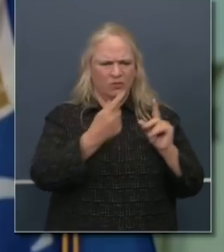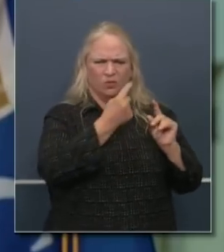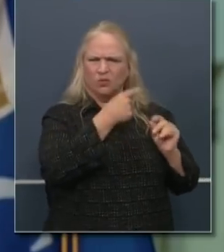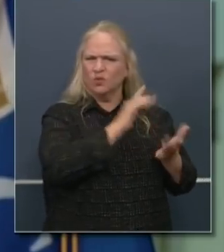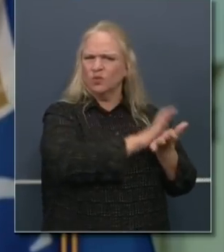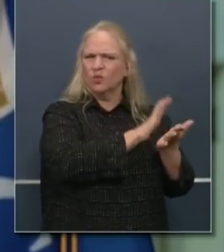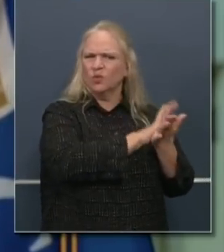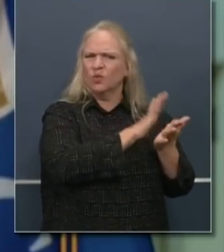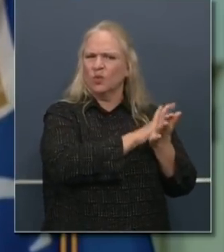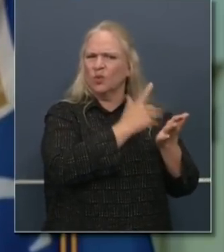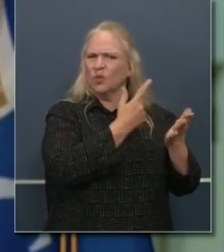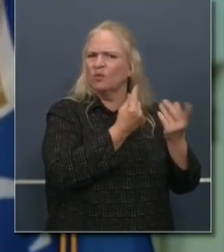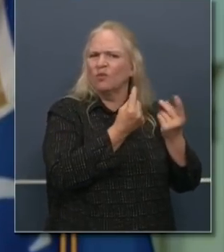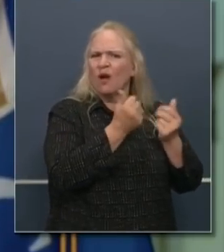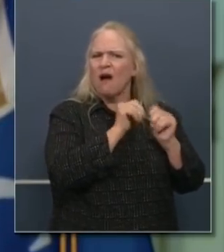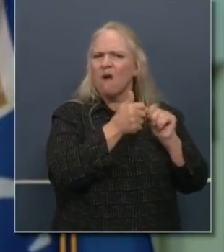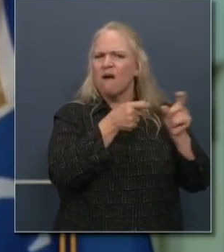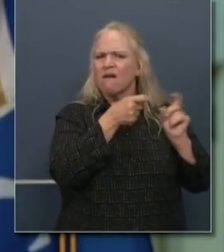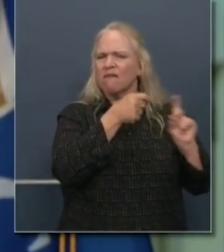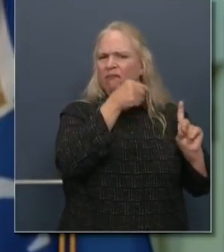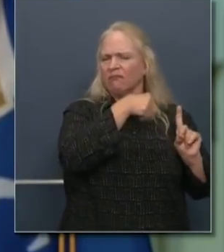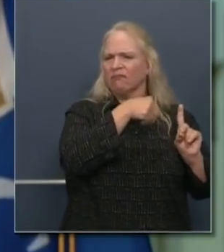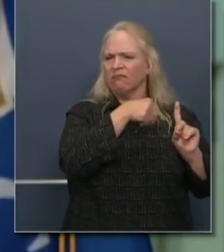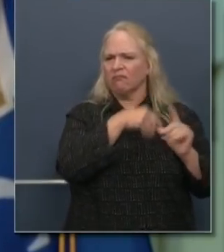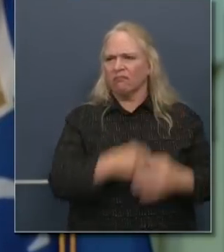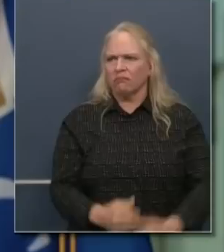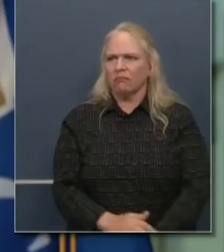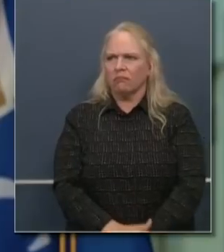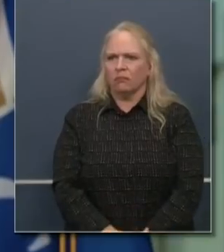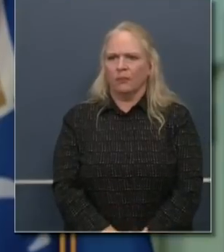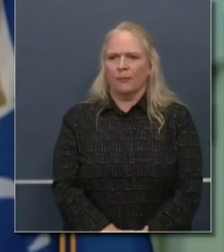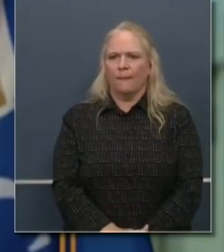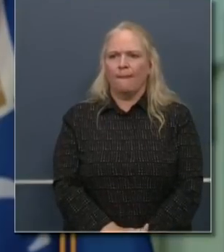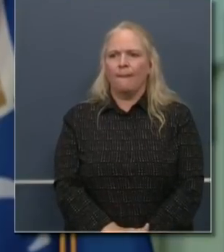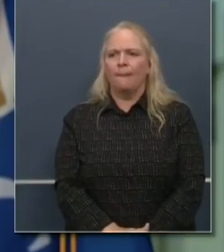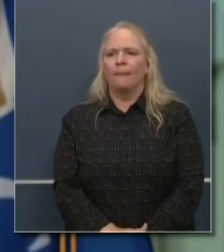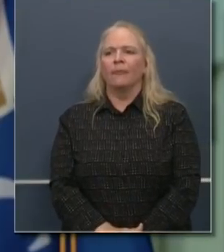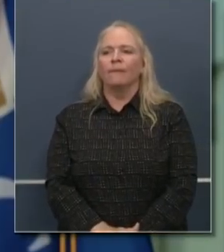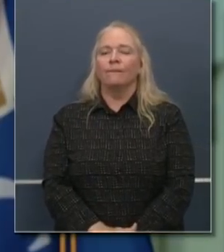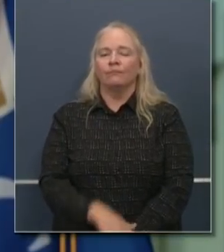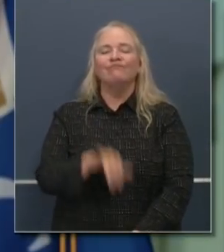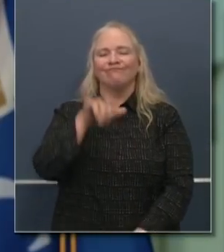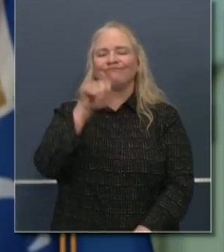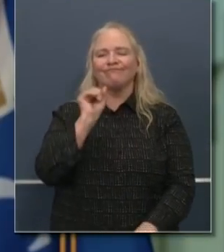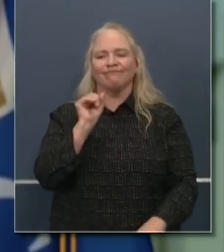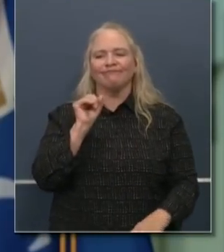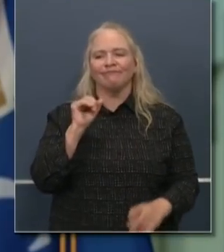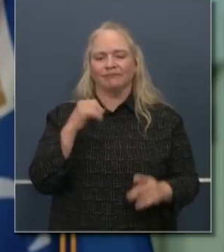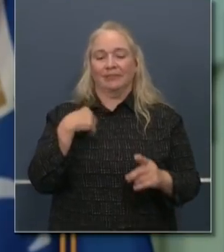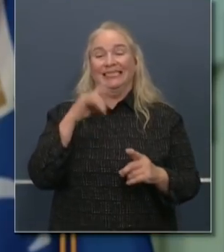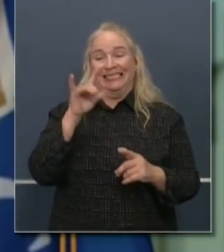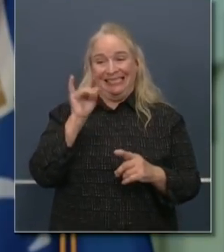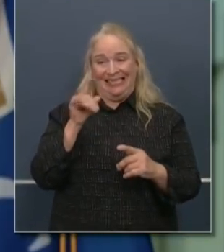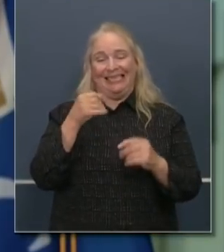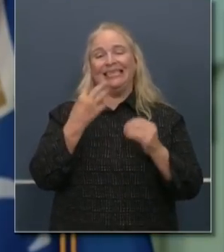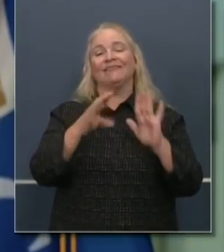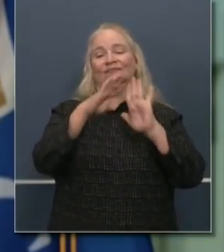HAPPY TO TAKE ANY QUESTIONS. HOW MUCH THE STATE TENDS TO WEIGH IN SINCE IT'S SUCH A HODGEPODGE RIGHT NOW.